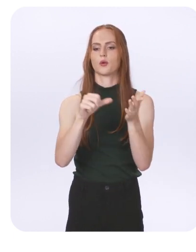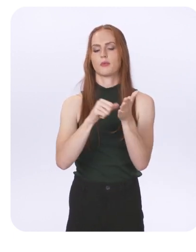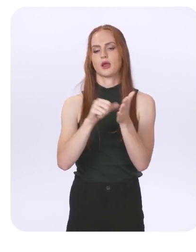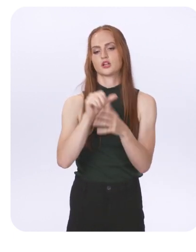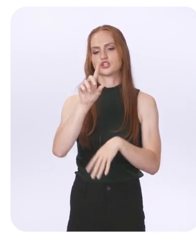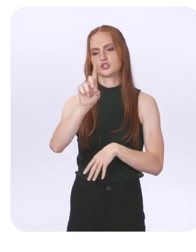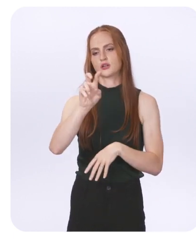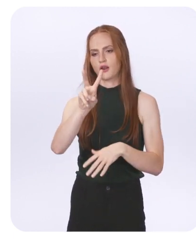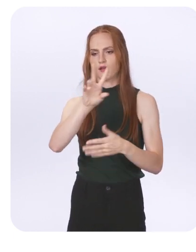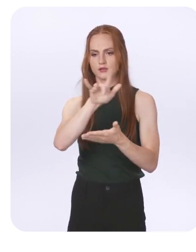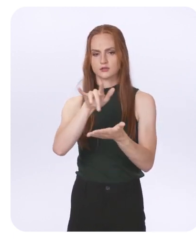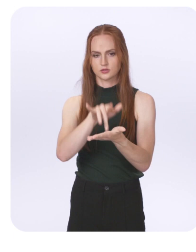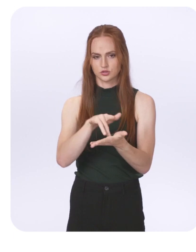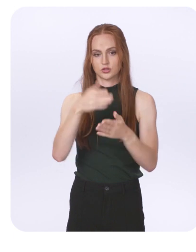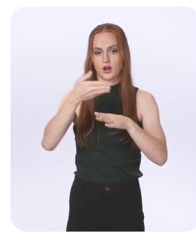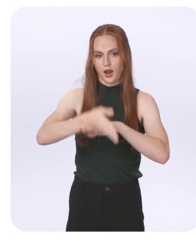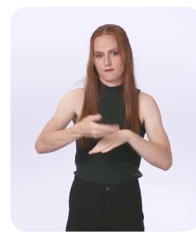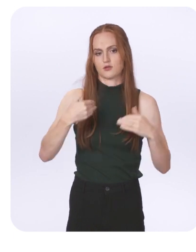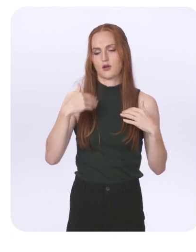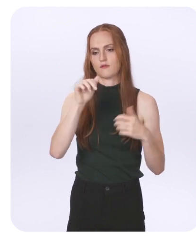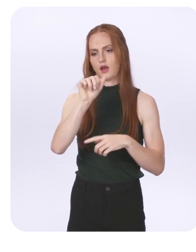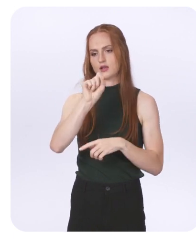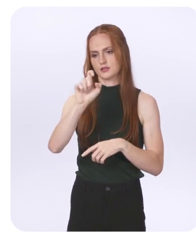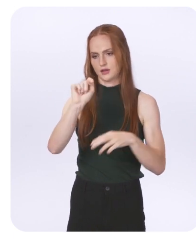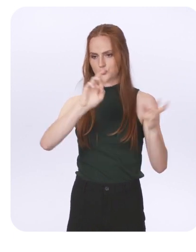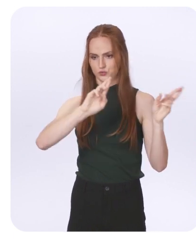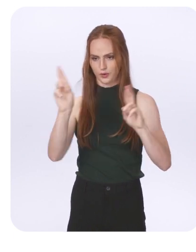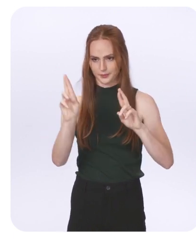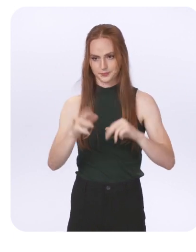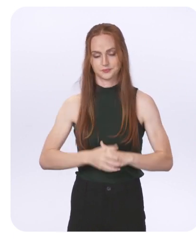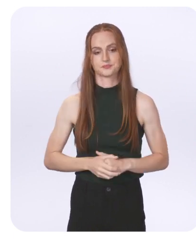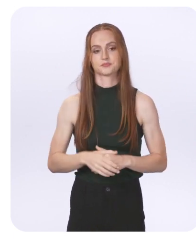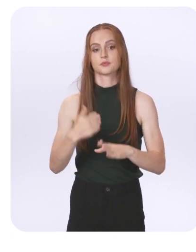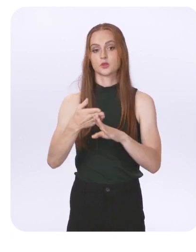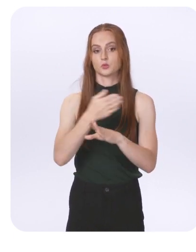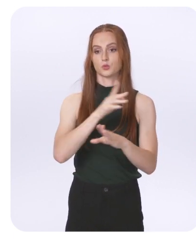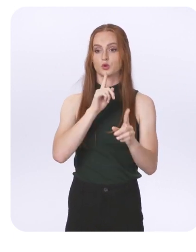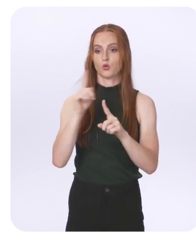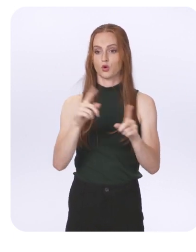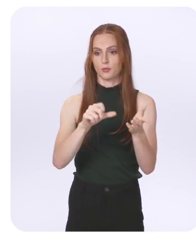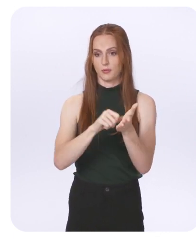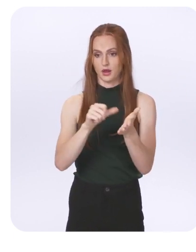A Coming Soon page lets users wish-list an app and can be set about 180 days before launch date.